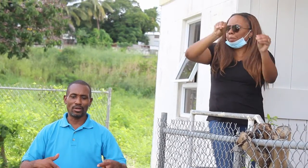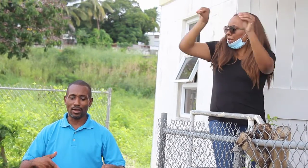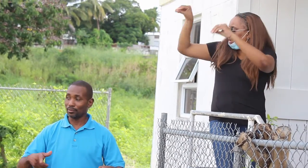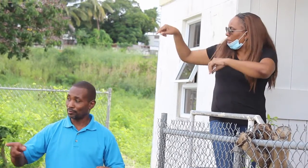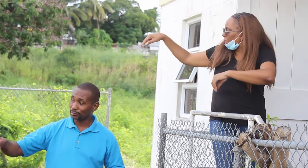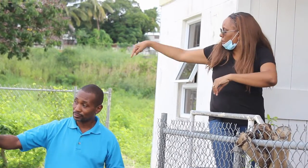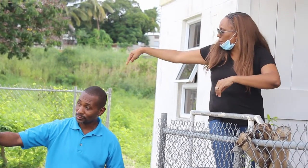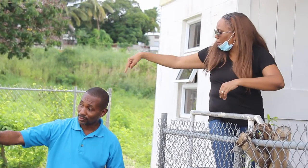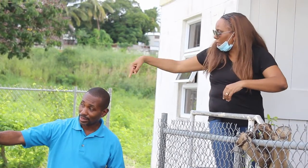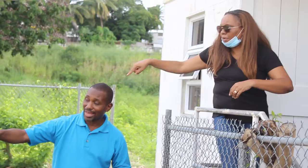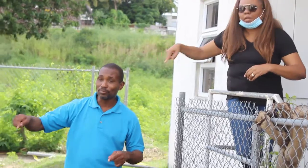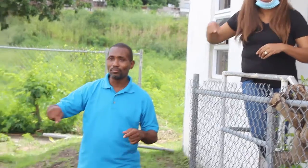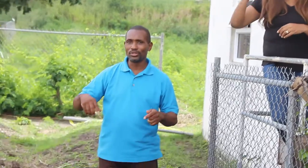um